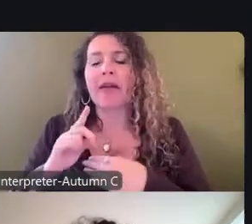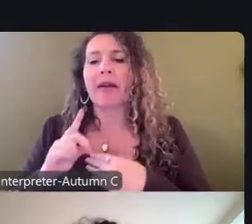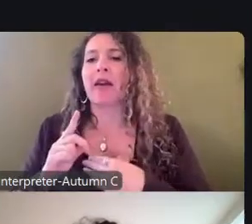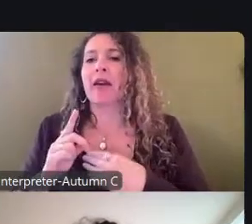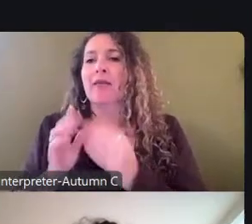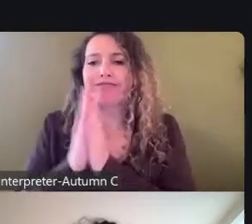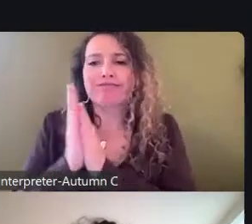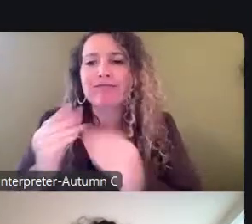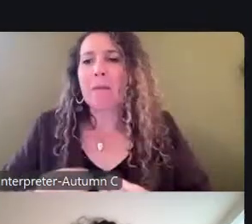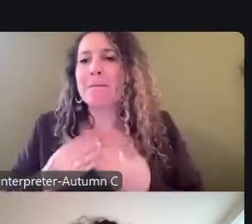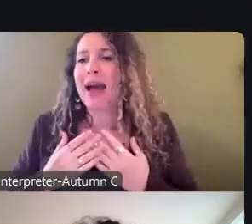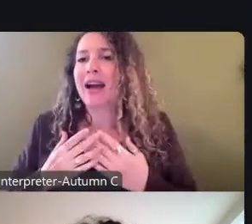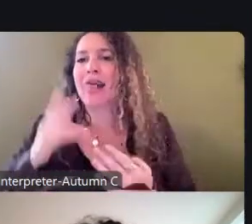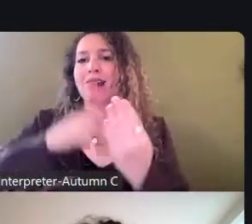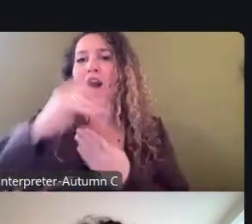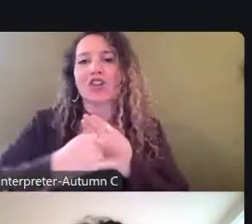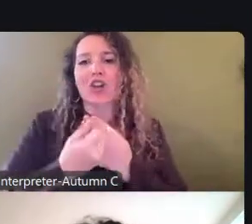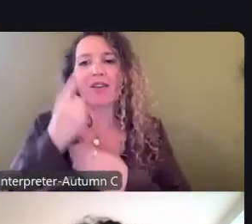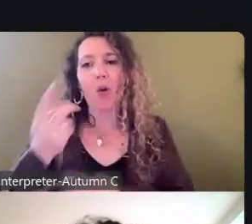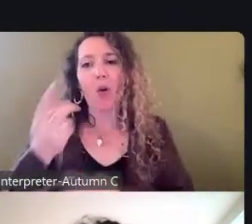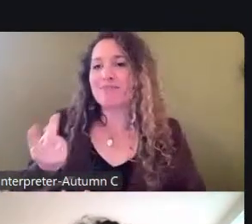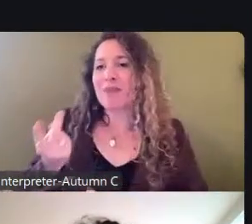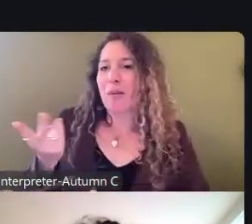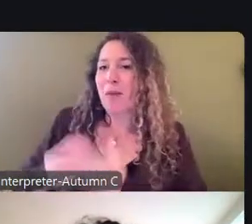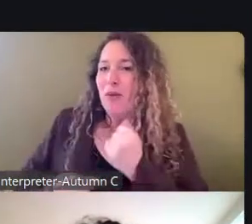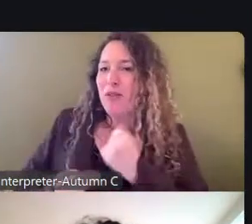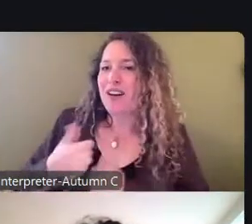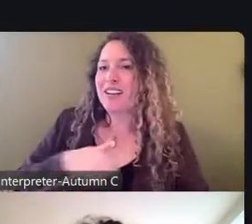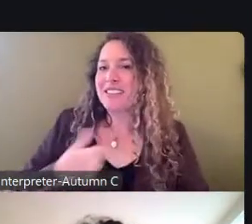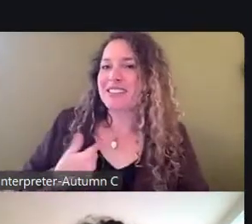and I'm so excited that we get to share our results with you today.